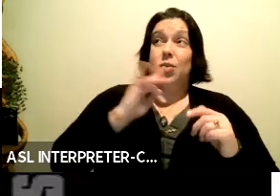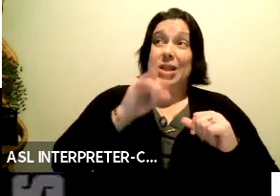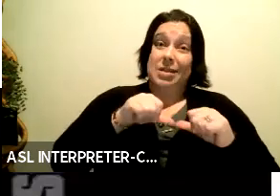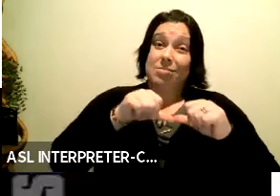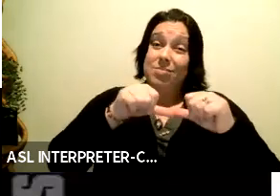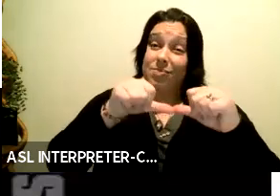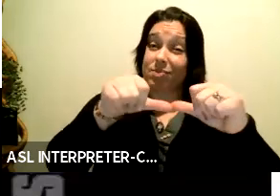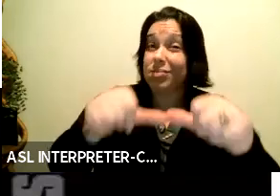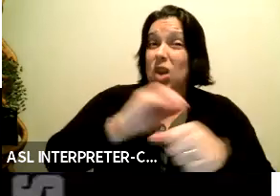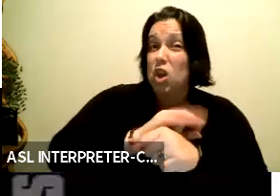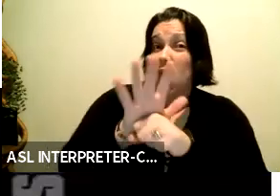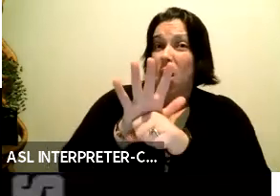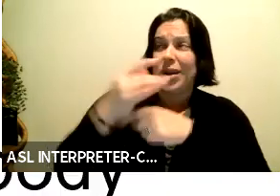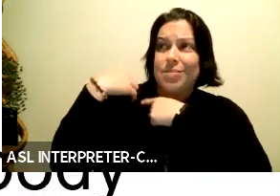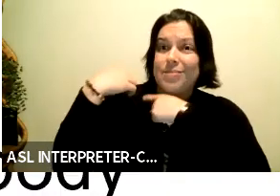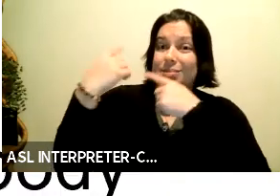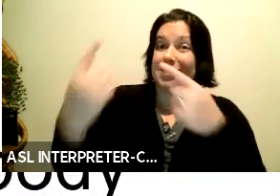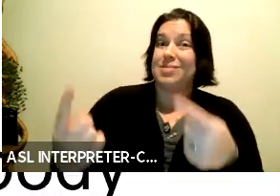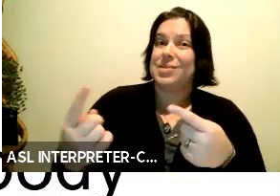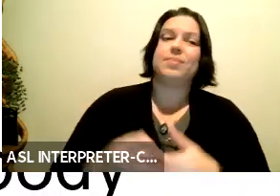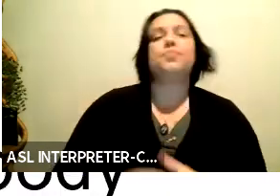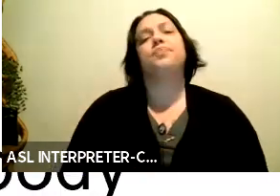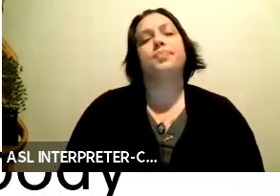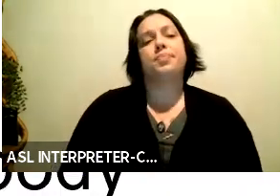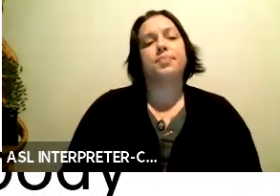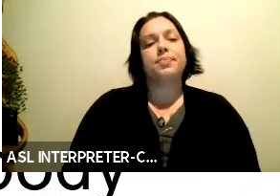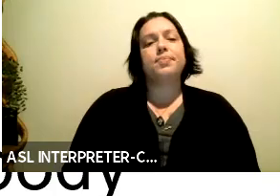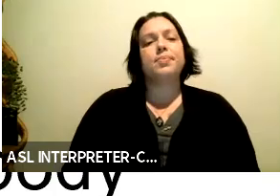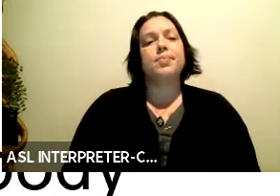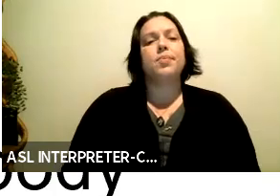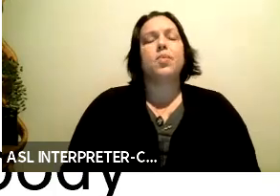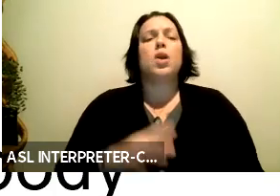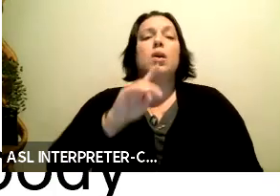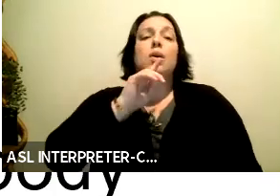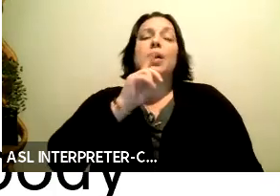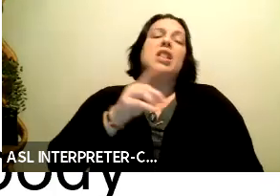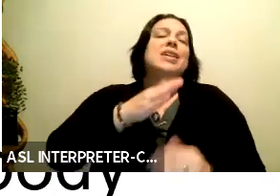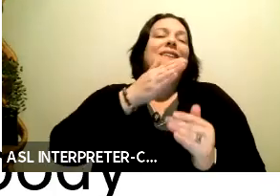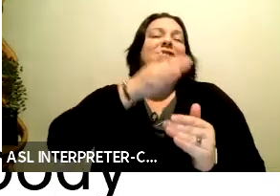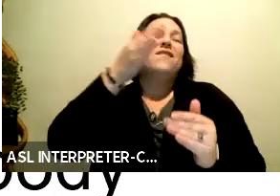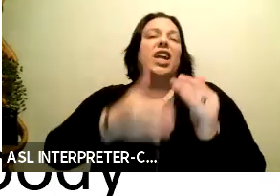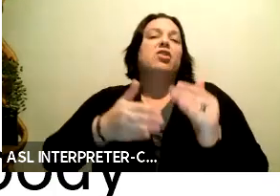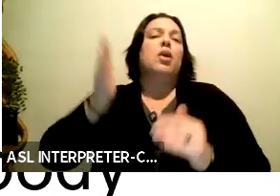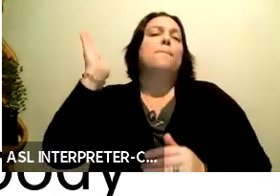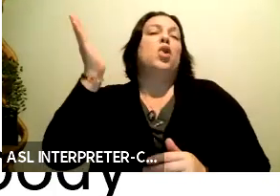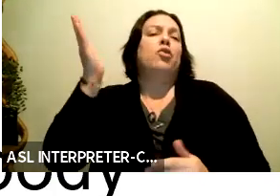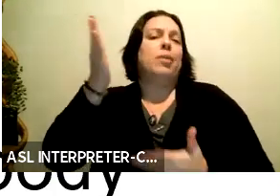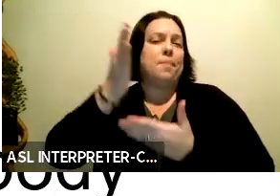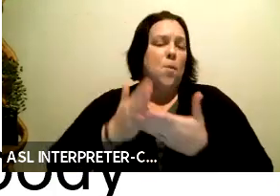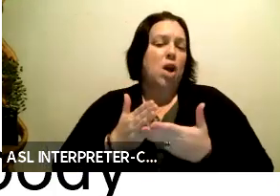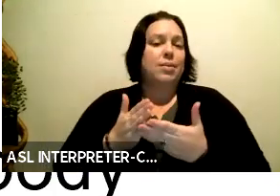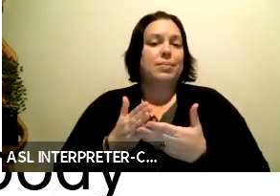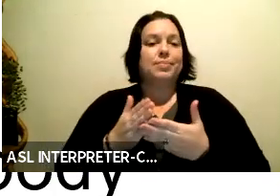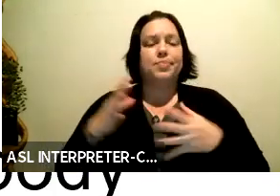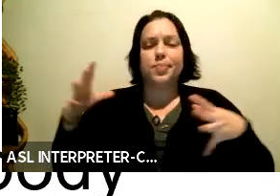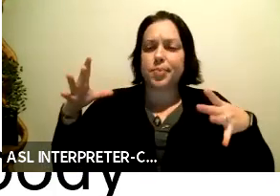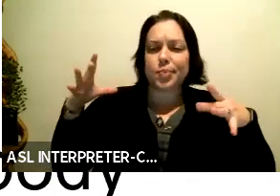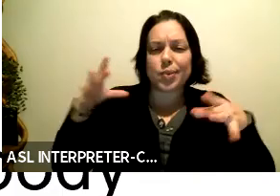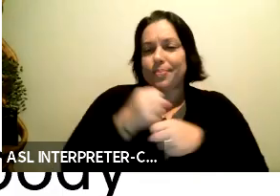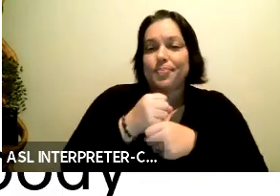So next slide. To finish off our presentation part of this, we just want to recognize